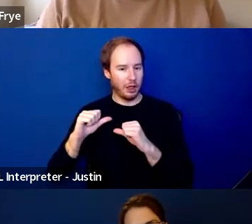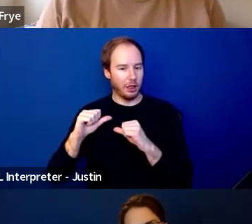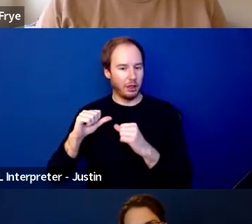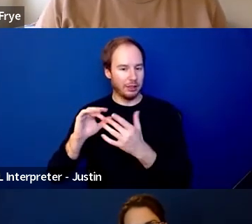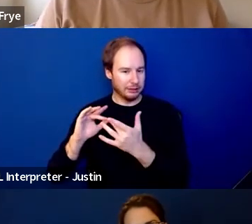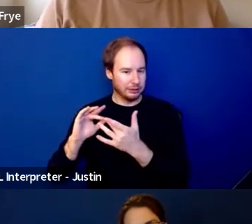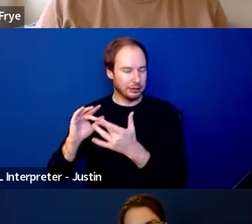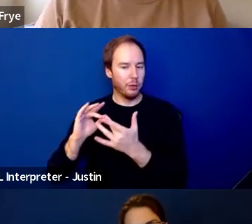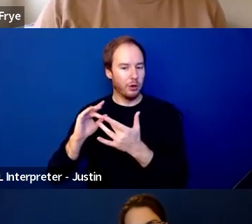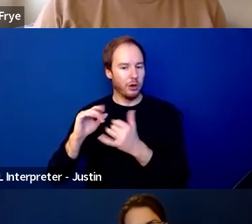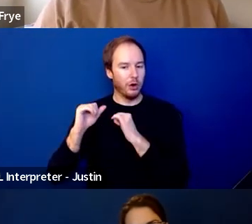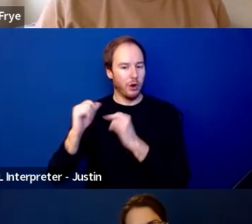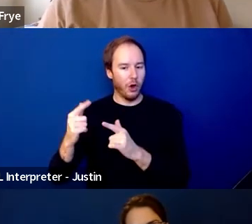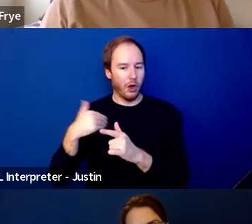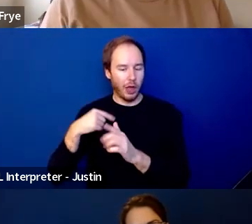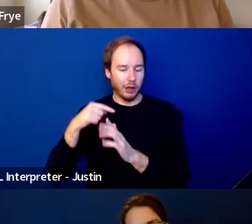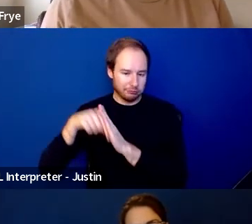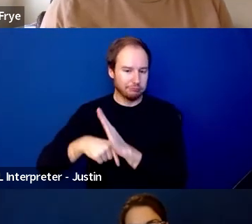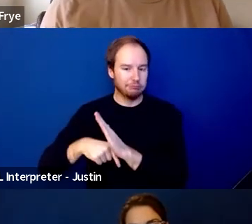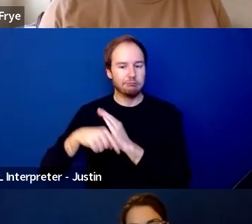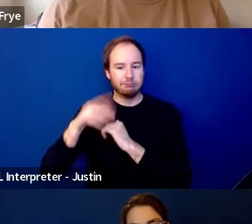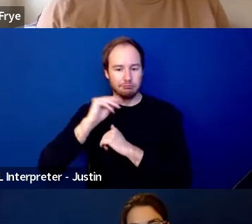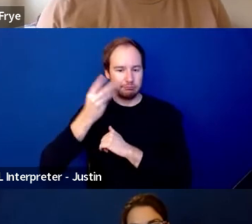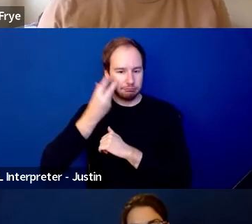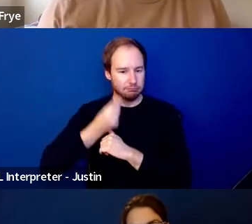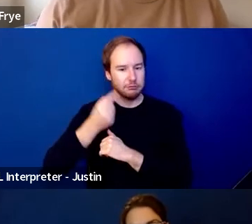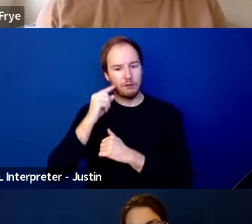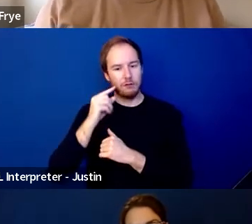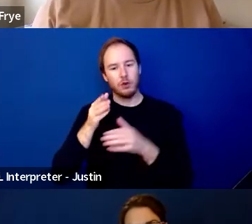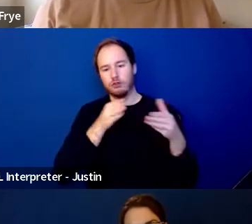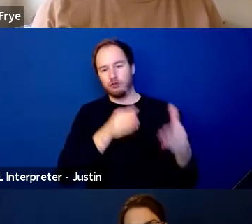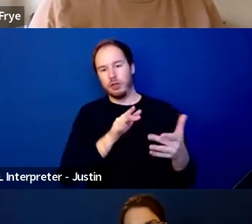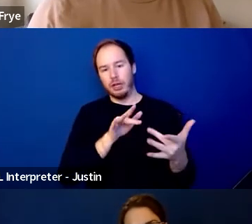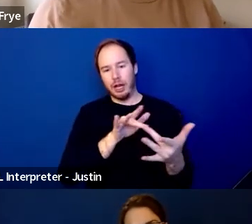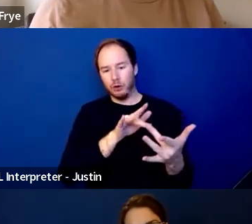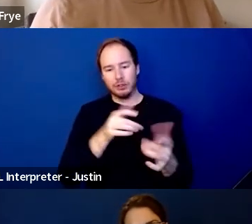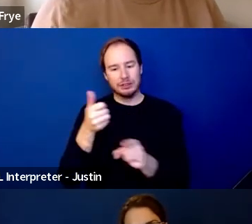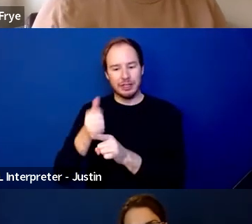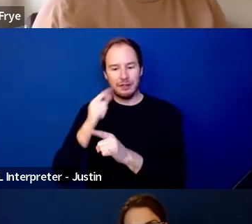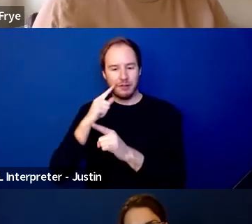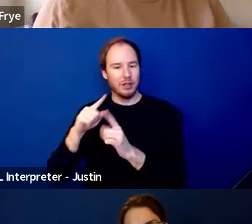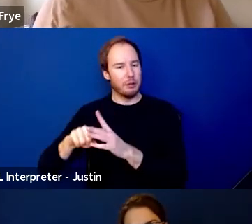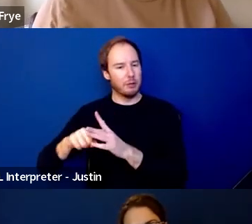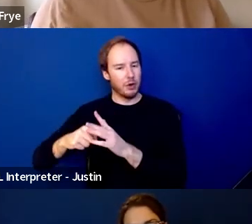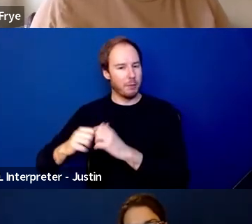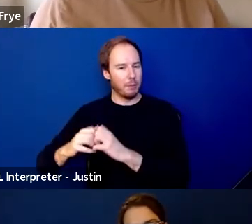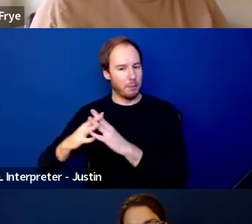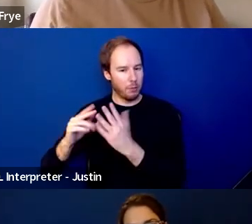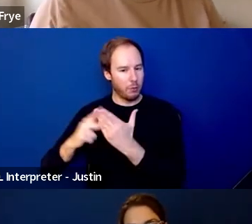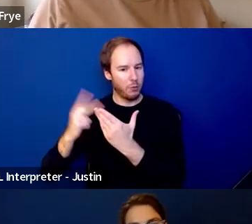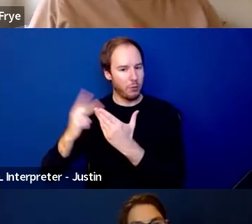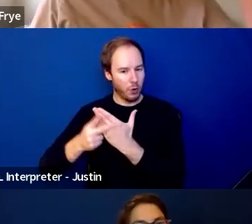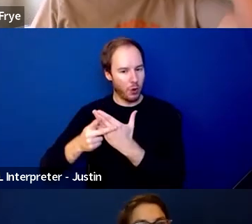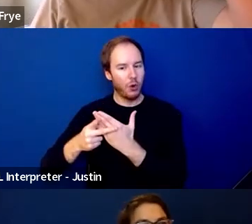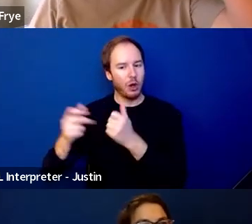who all have extensive experience in street outreach. It's a pilot program through the city of Pittsburgh